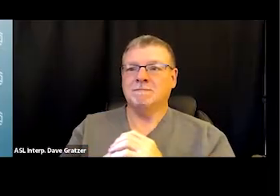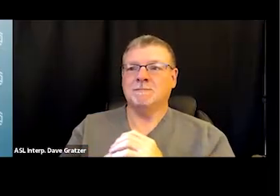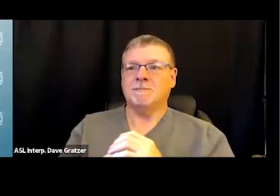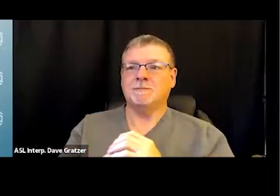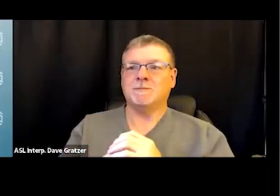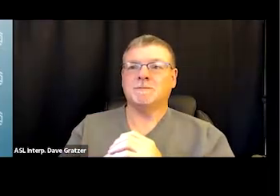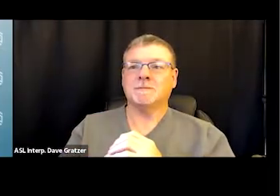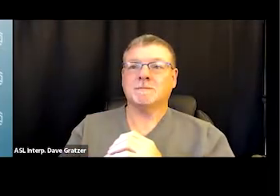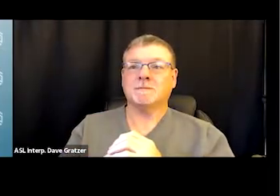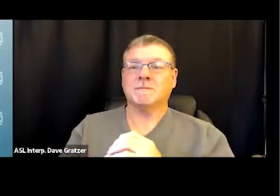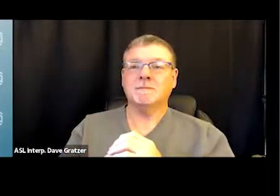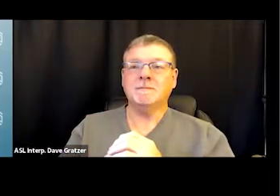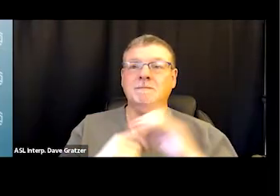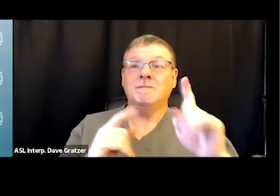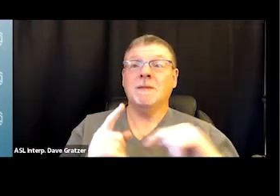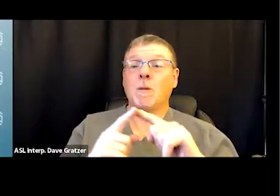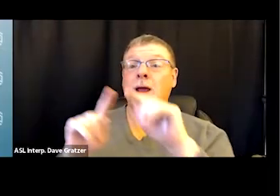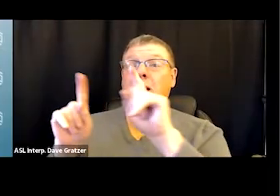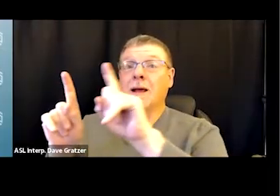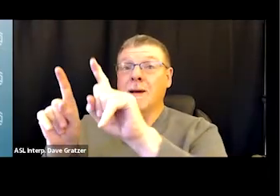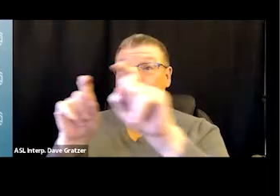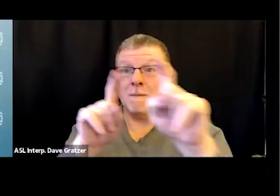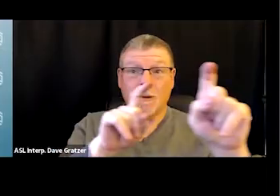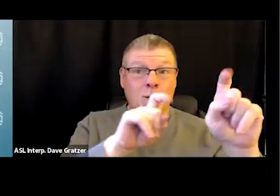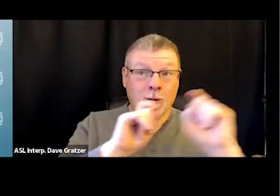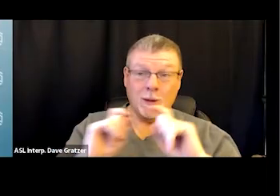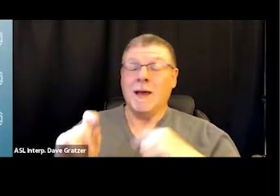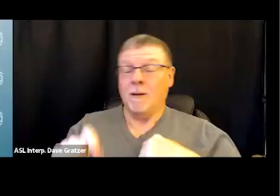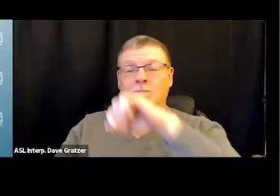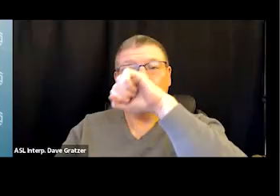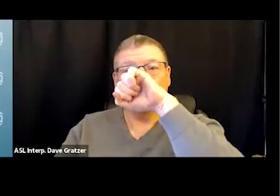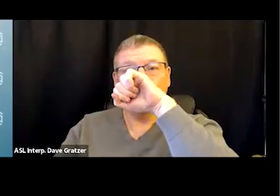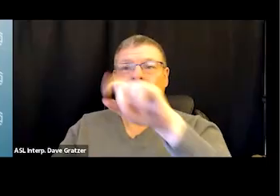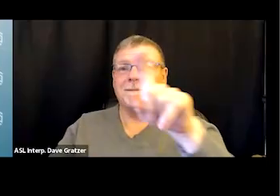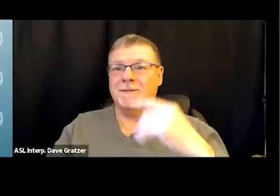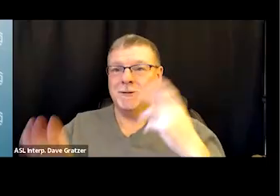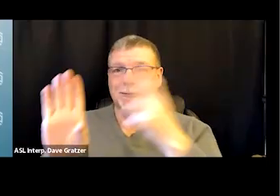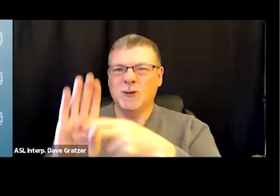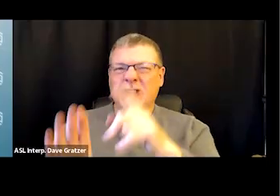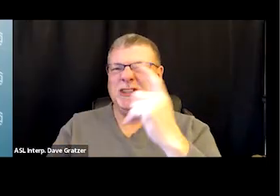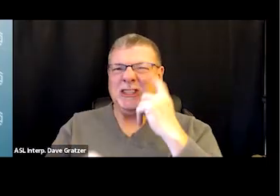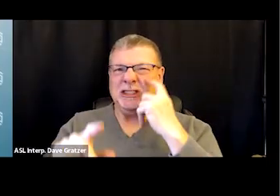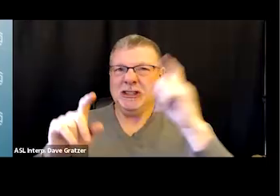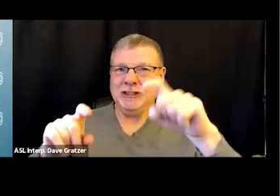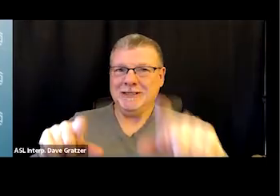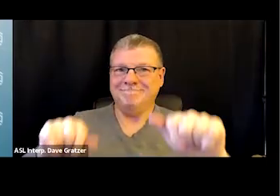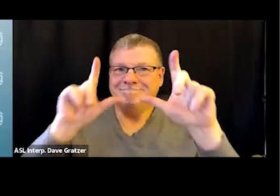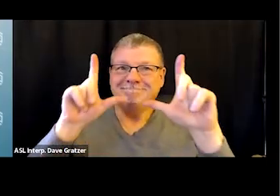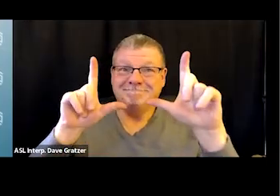And when there's polling, uh, we would love to have you participate in our polls. You should have just seen one pop up on your screen.